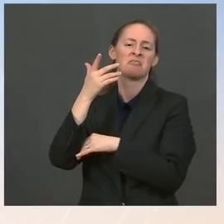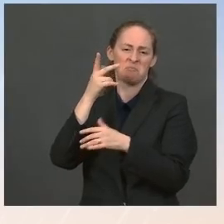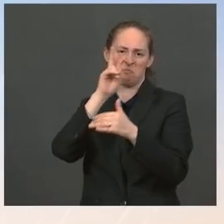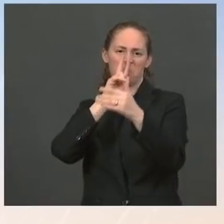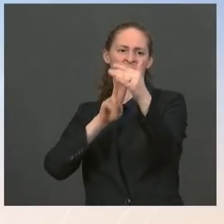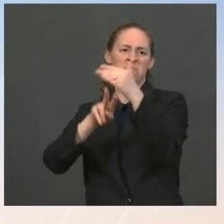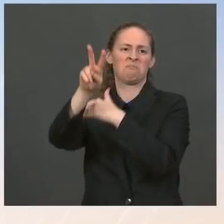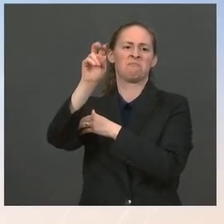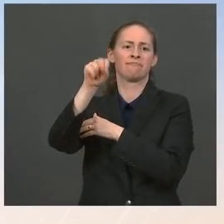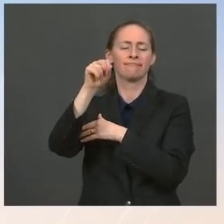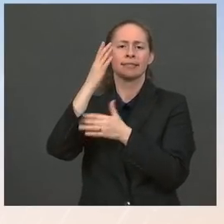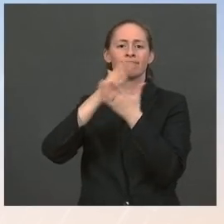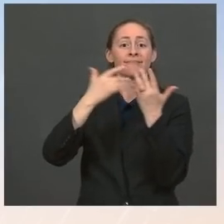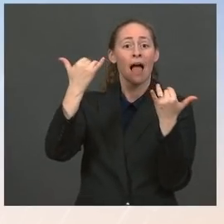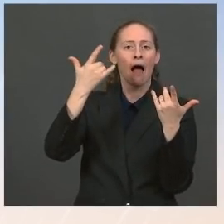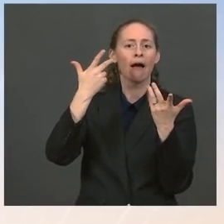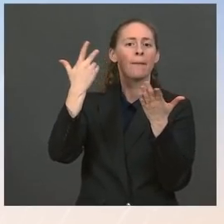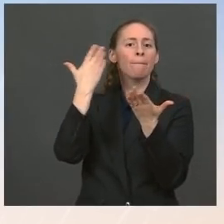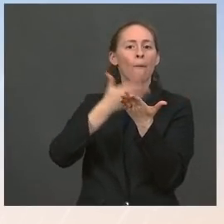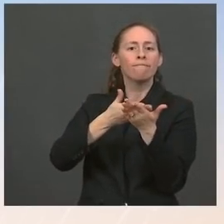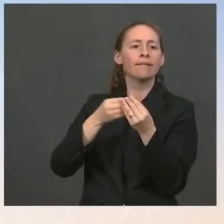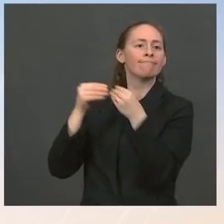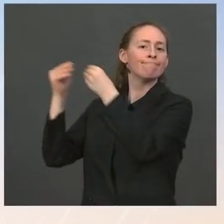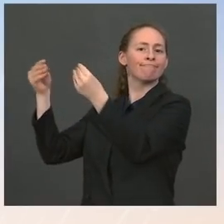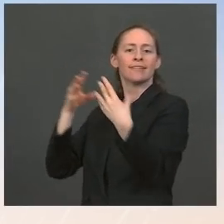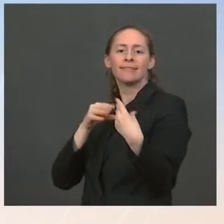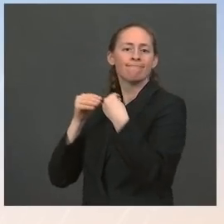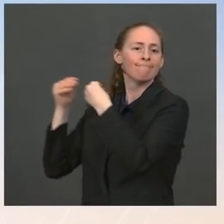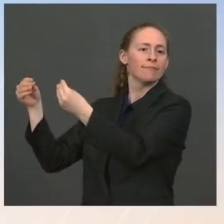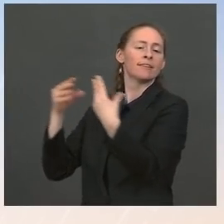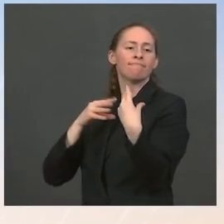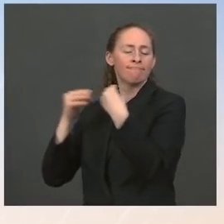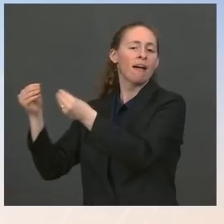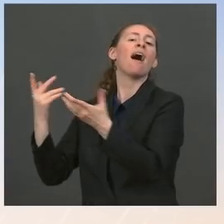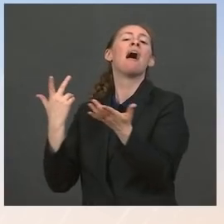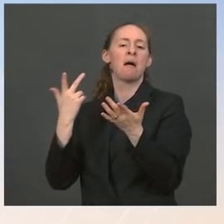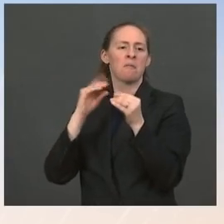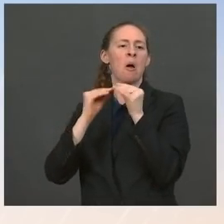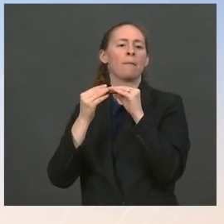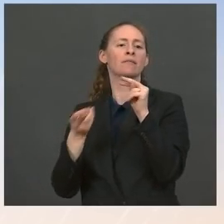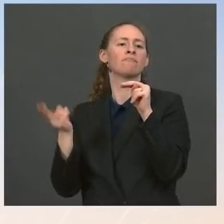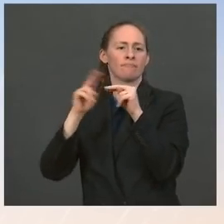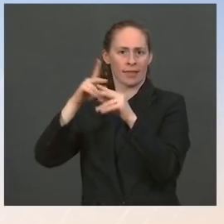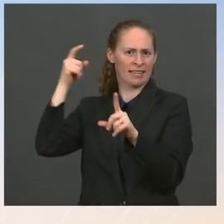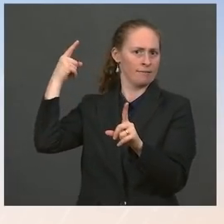So federal workers have until November 22nd to get vaccinated. And as we have made clear,